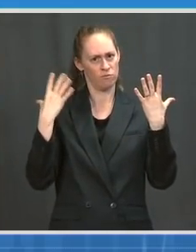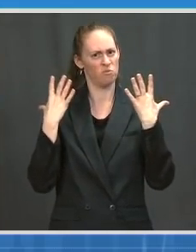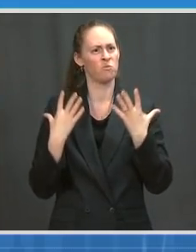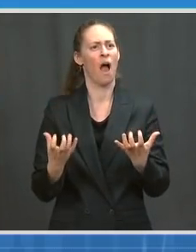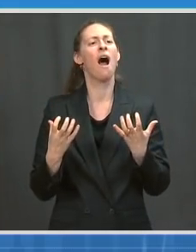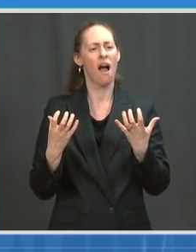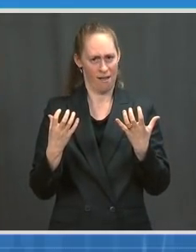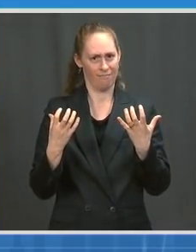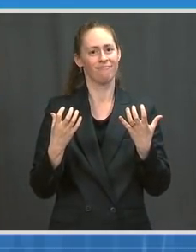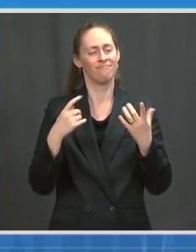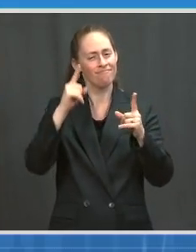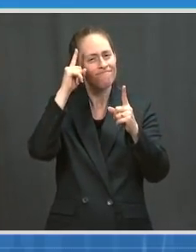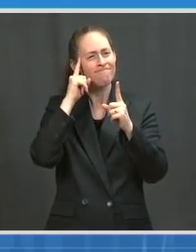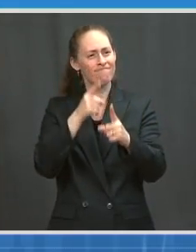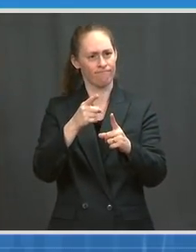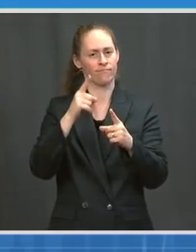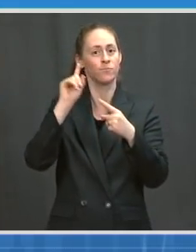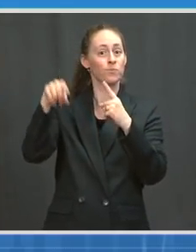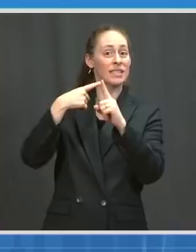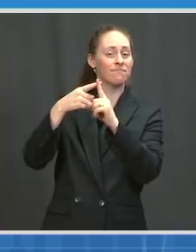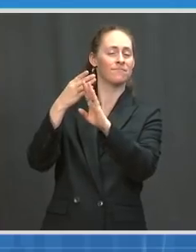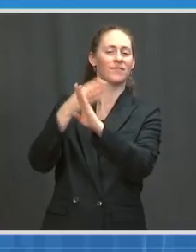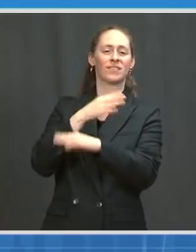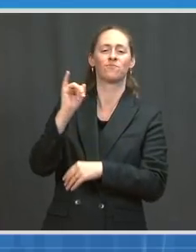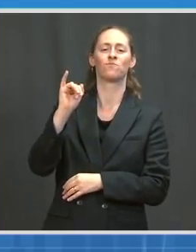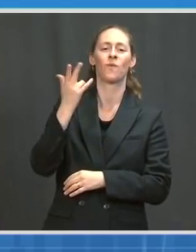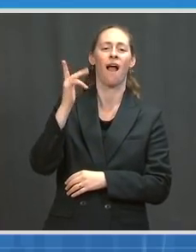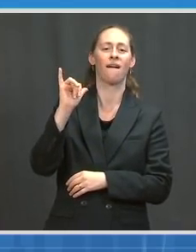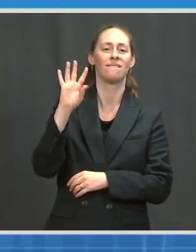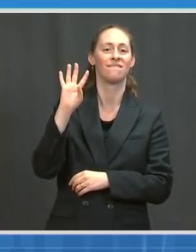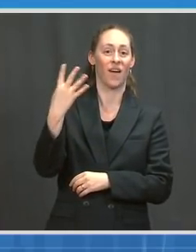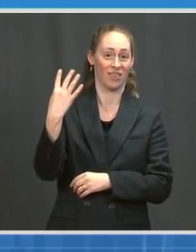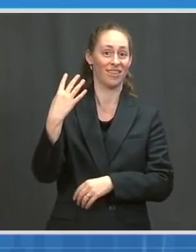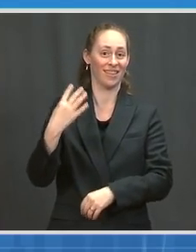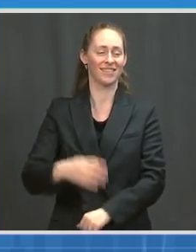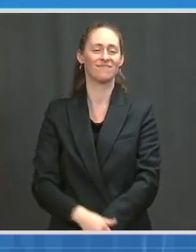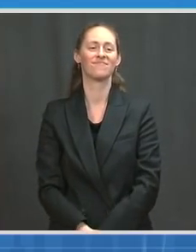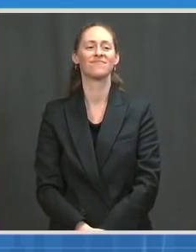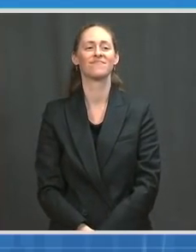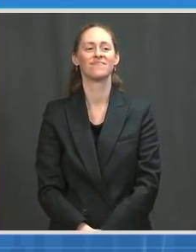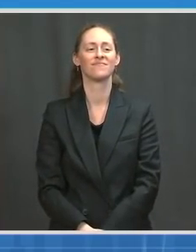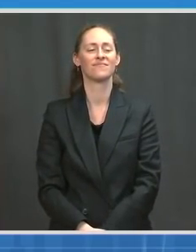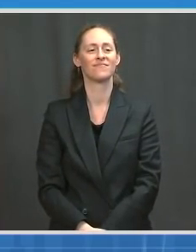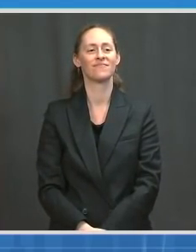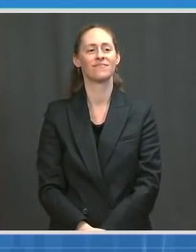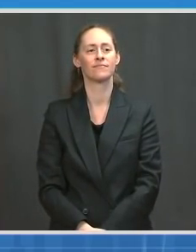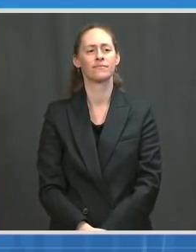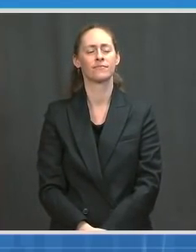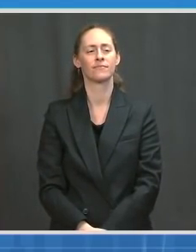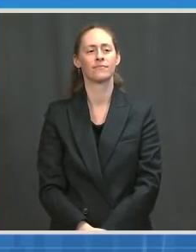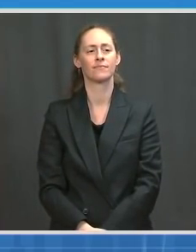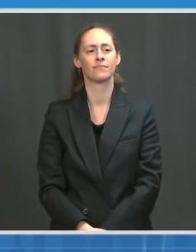It necessary- -- won't necessarily be easy, but as the President likes to say: There's nothing -- nothing Americans can't do